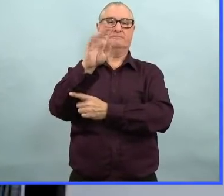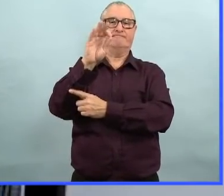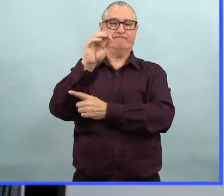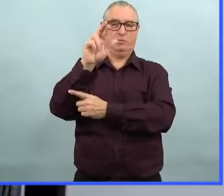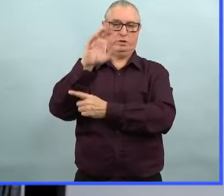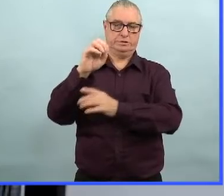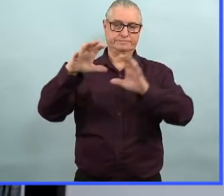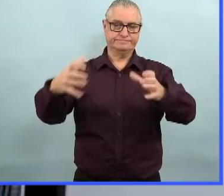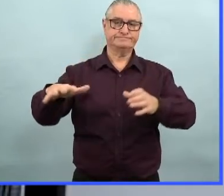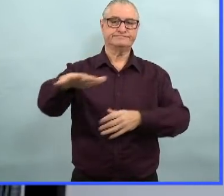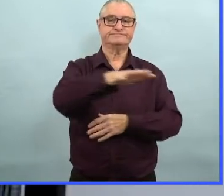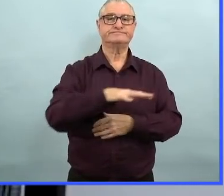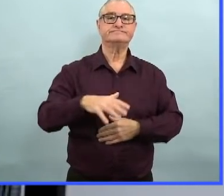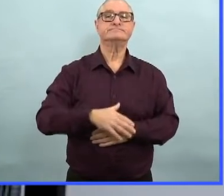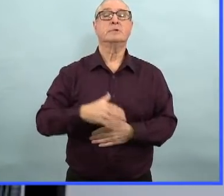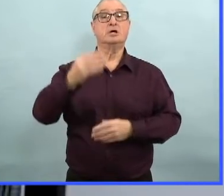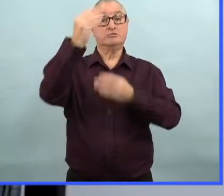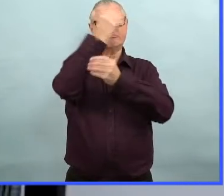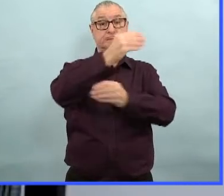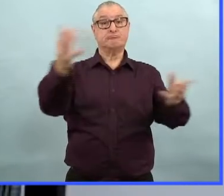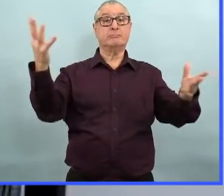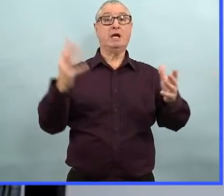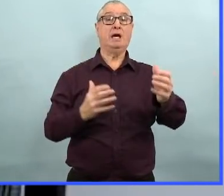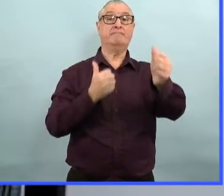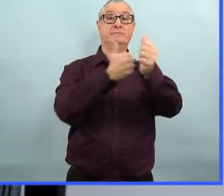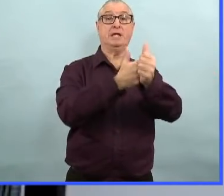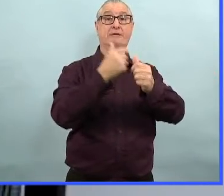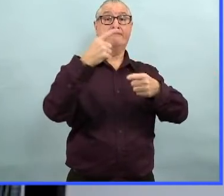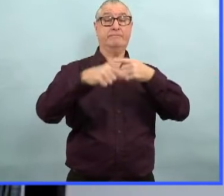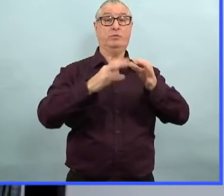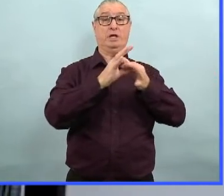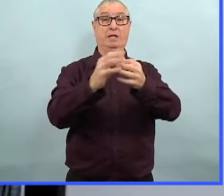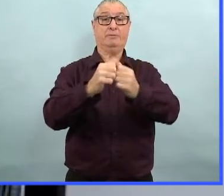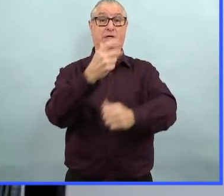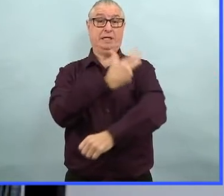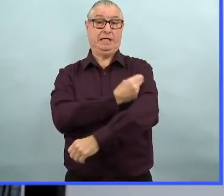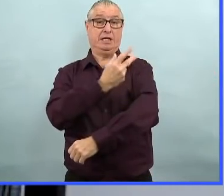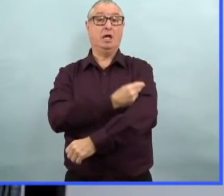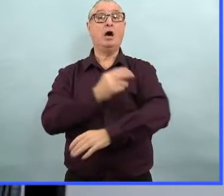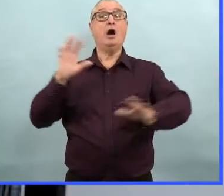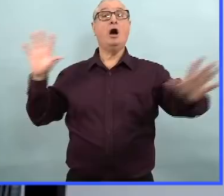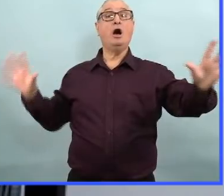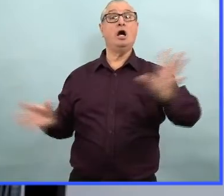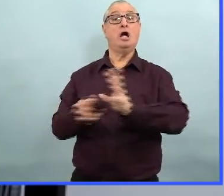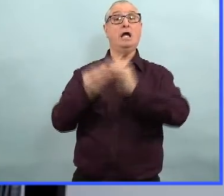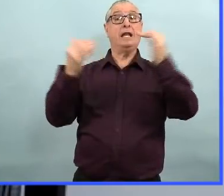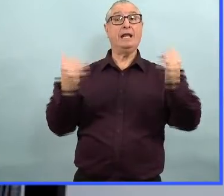as of today 89.5 of manitobans over the age of 18 are fully immunized